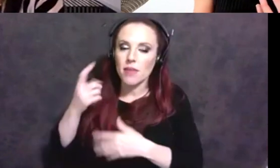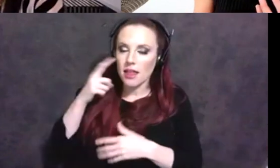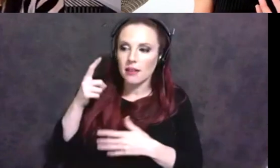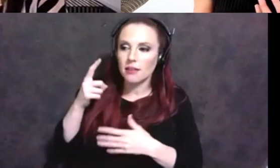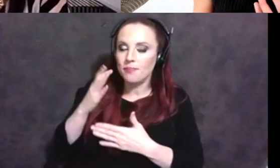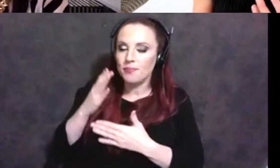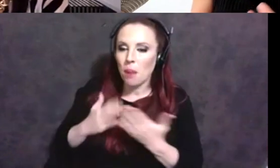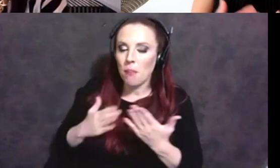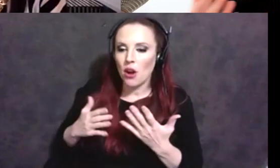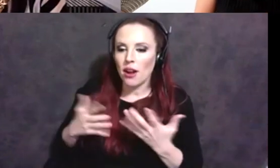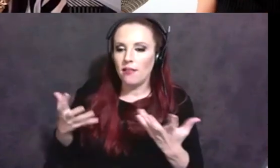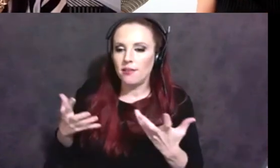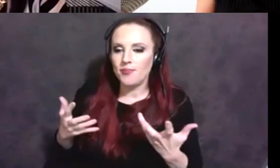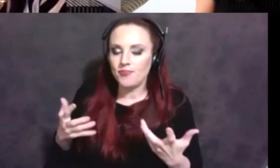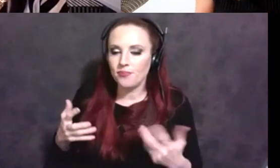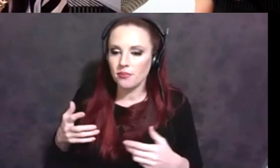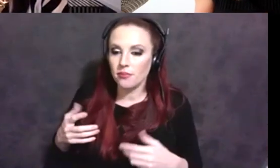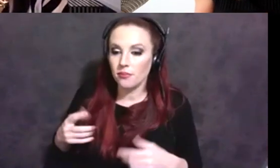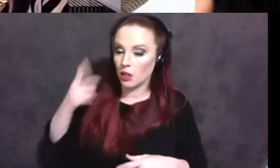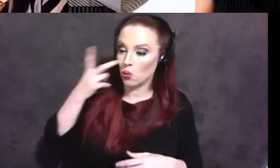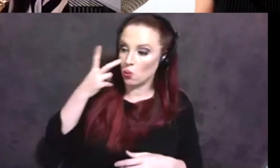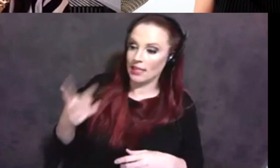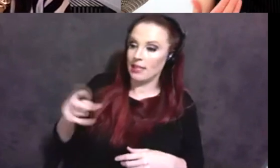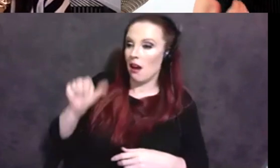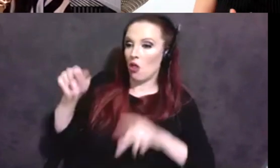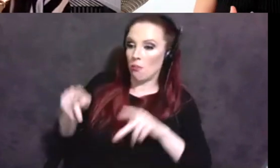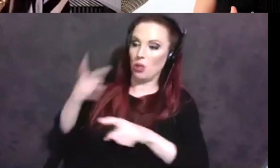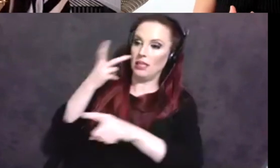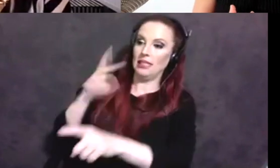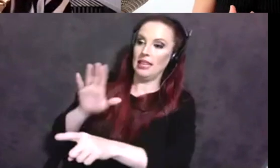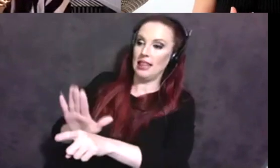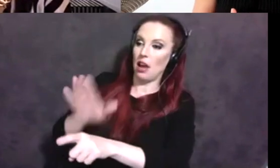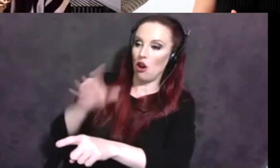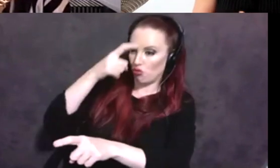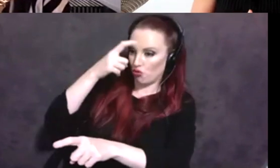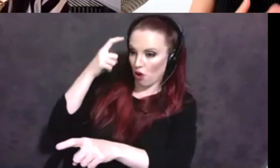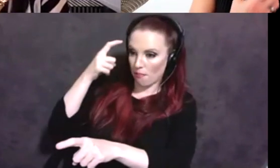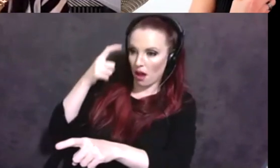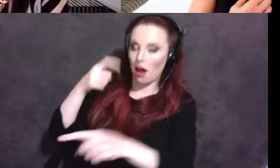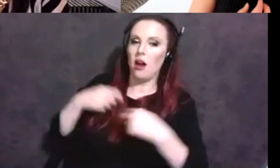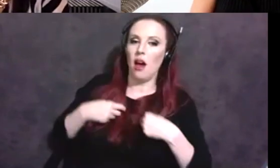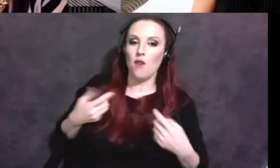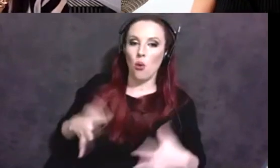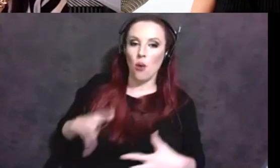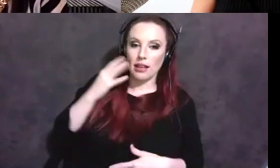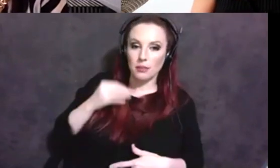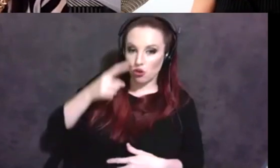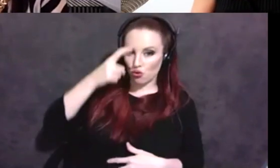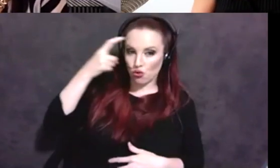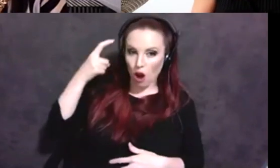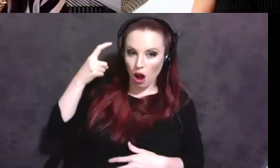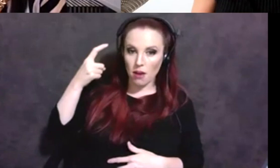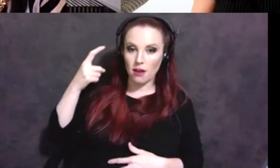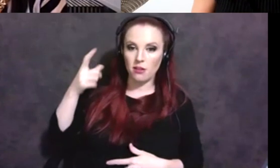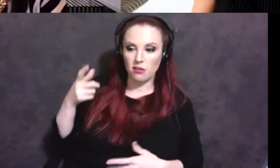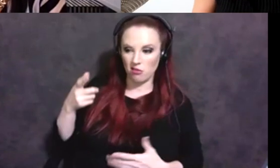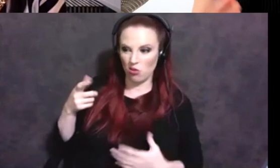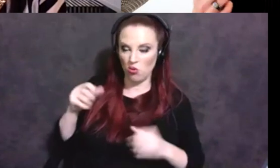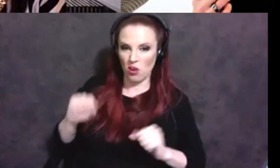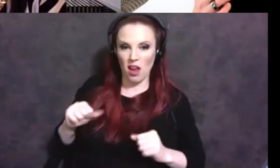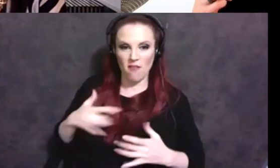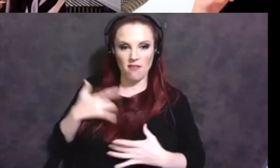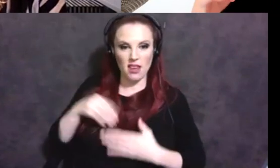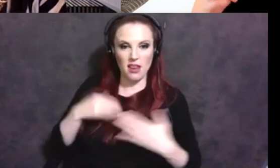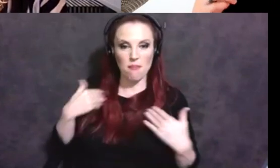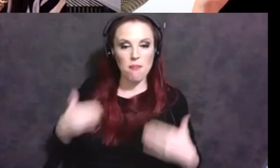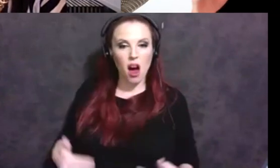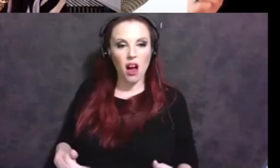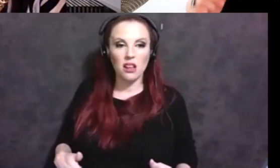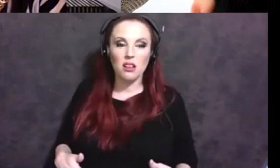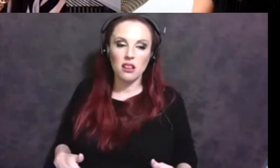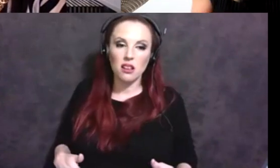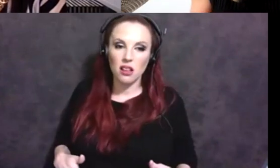of -- there is a piece of this where when you see someone else going through trauma,